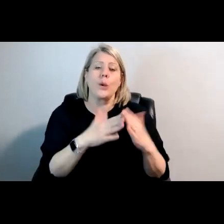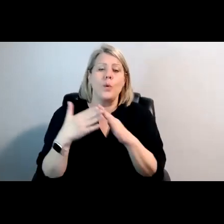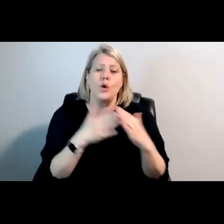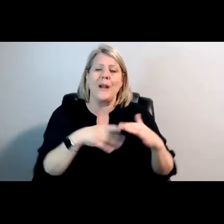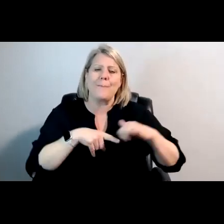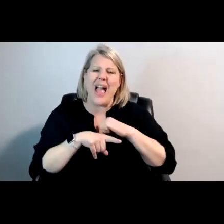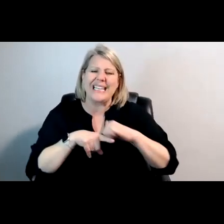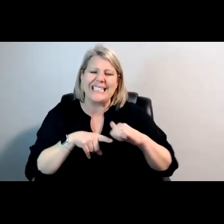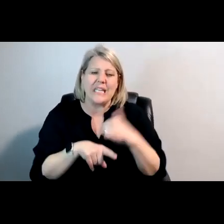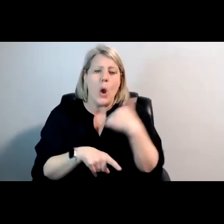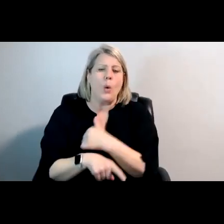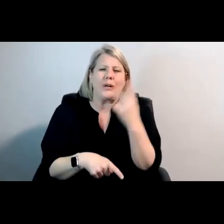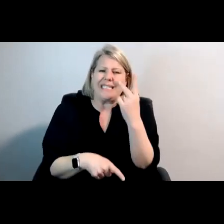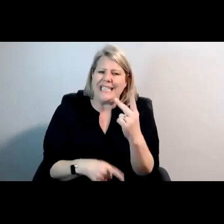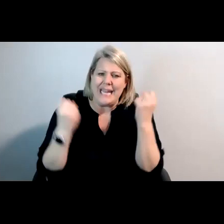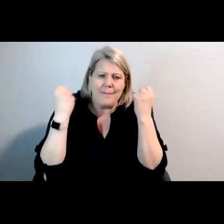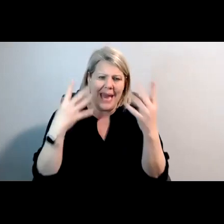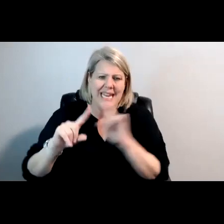that we're seeing supported decision-making rollout. Next slide.